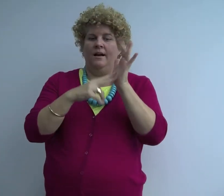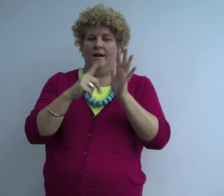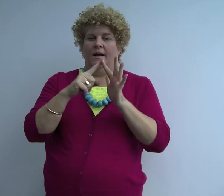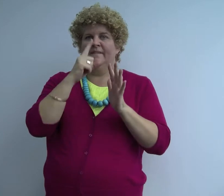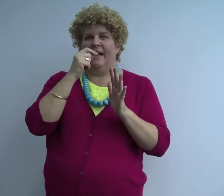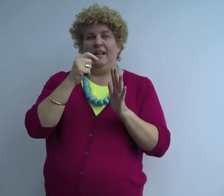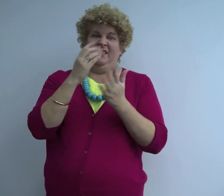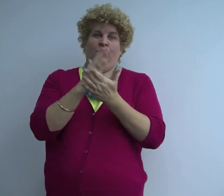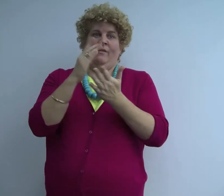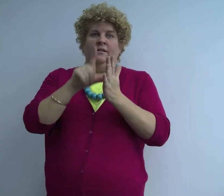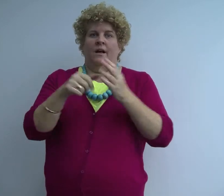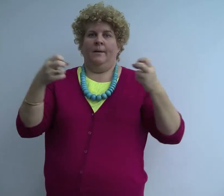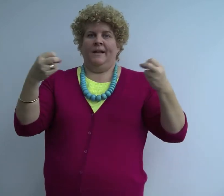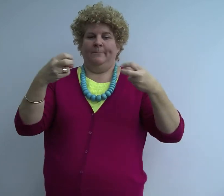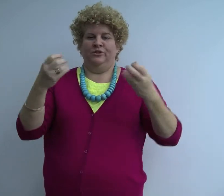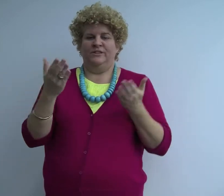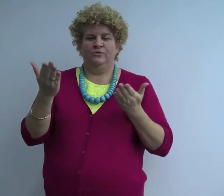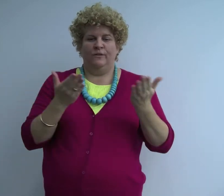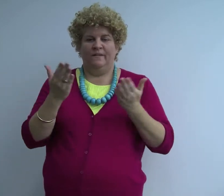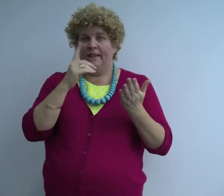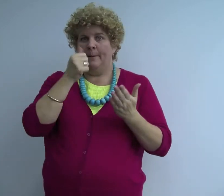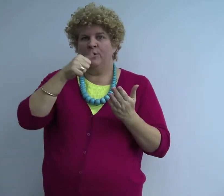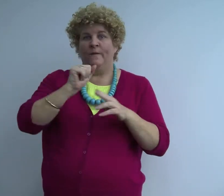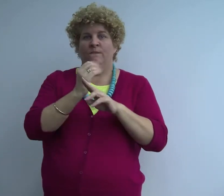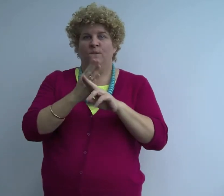Ai-Live is a real-time captioning service.